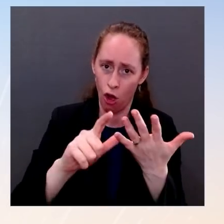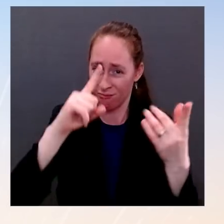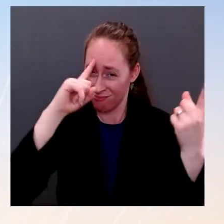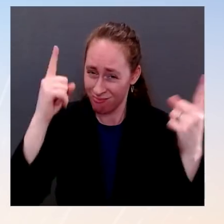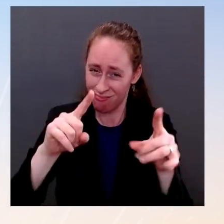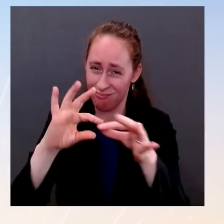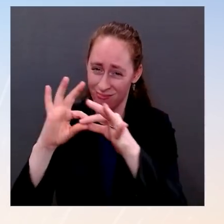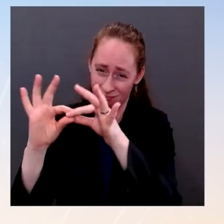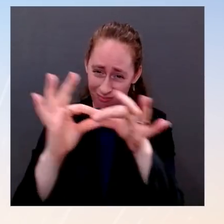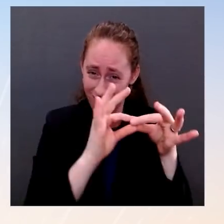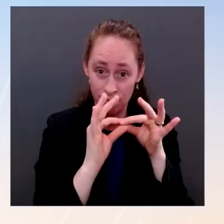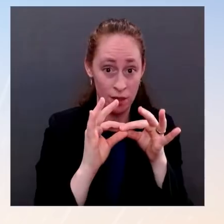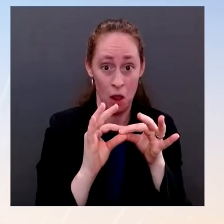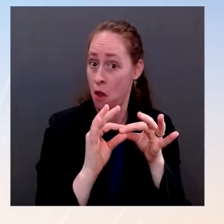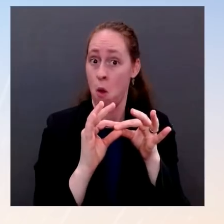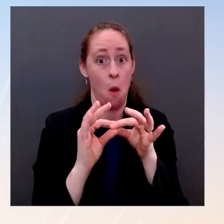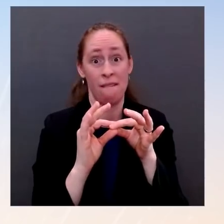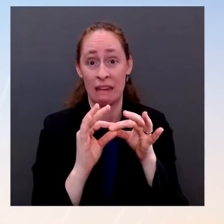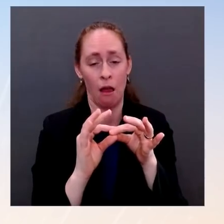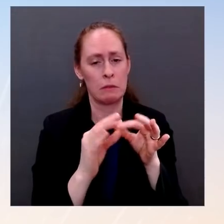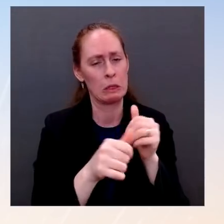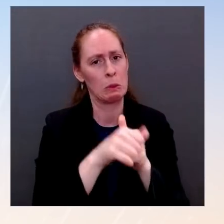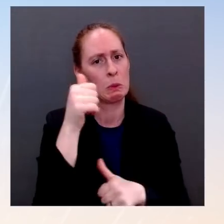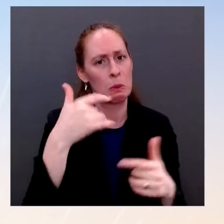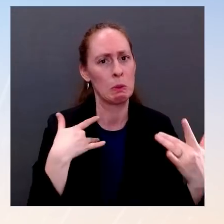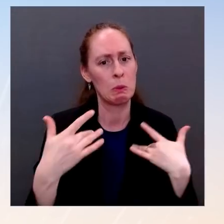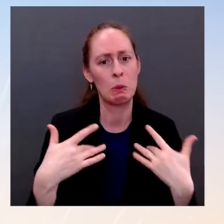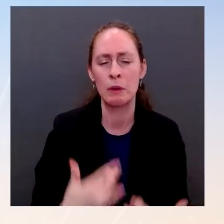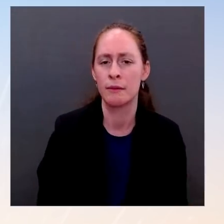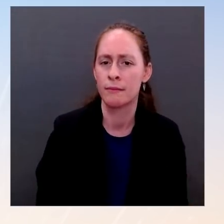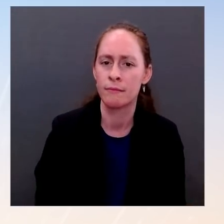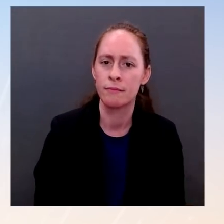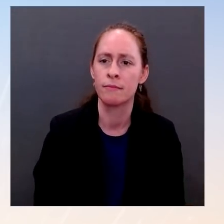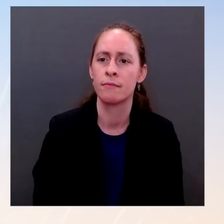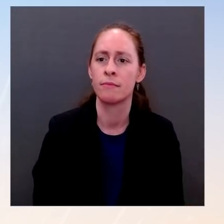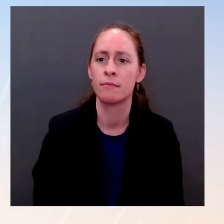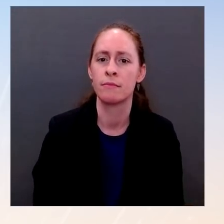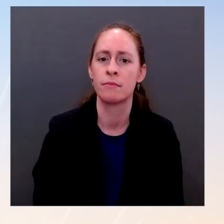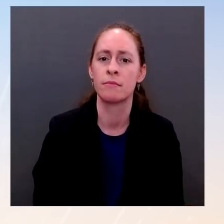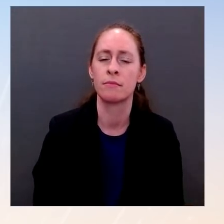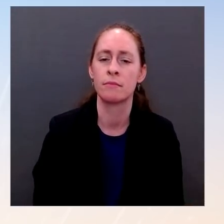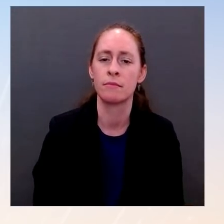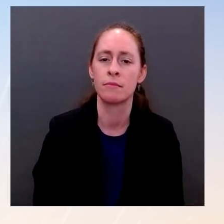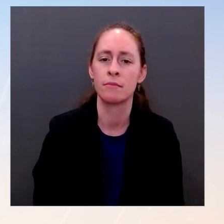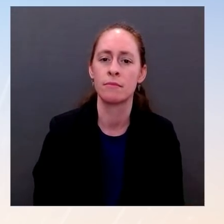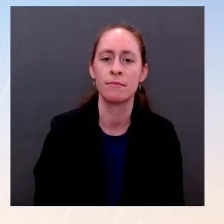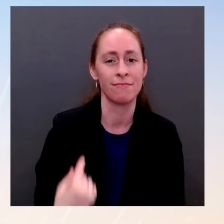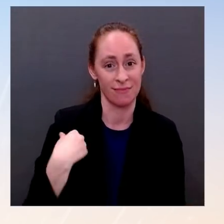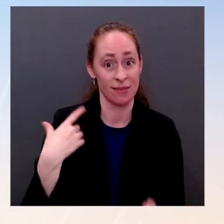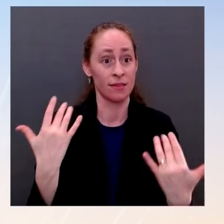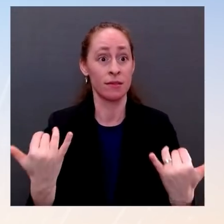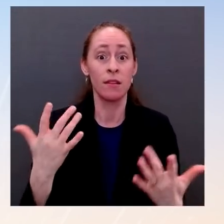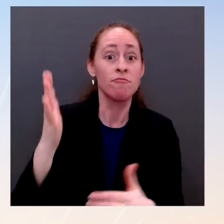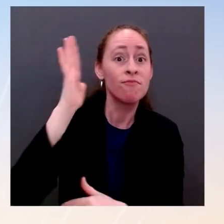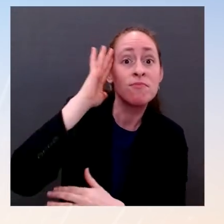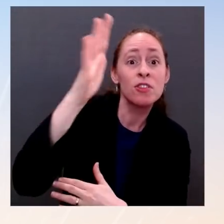what it would look like in a future Republican administration, what I think is an important reminder to everyone, regardless of your political affiliation,